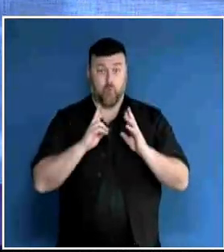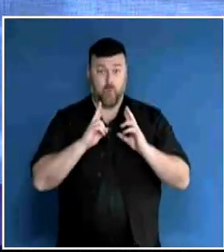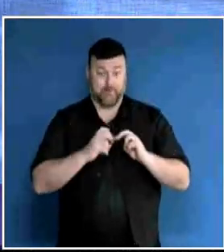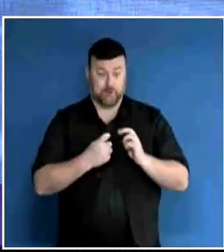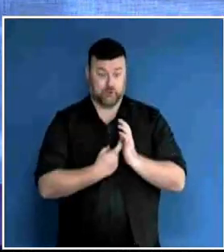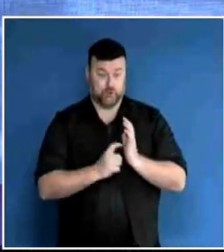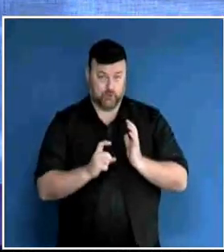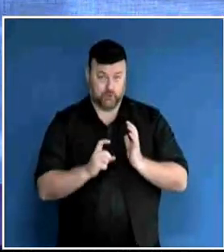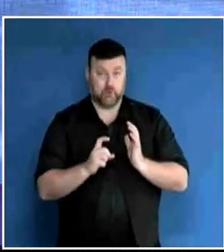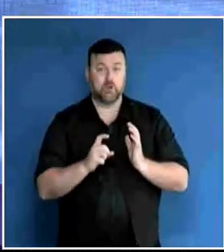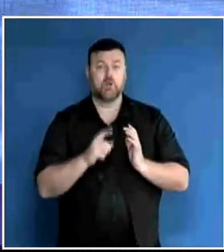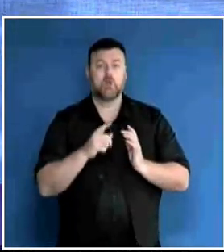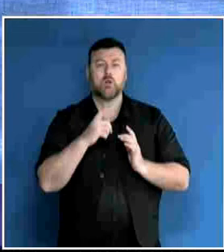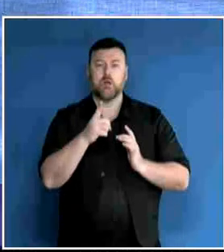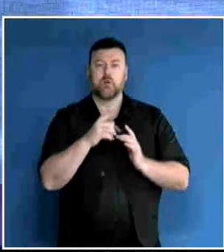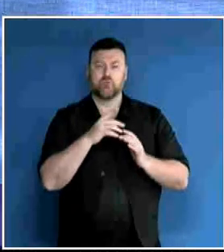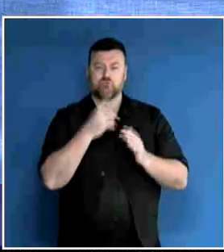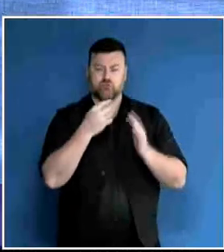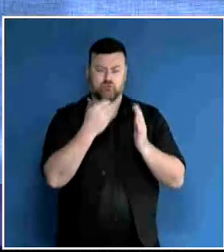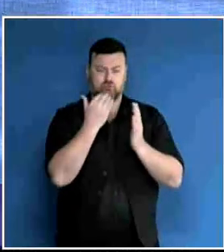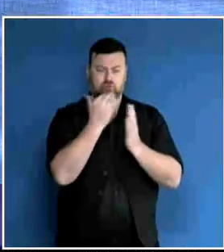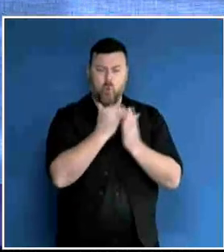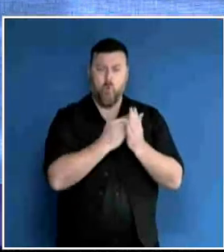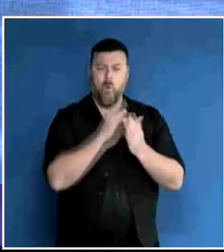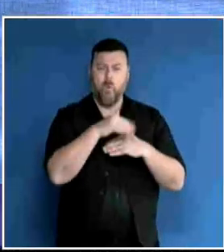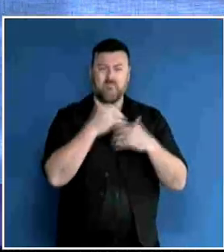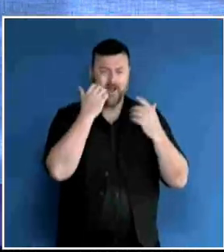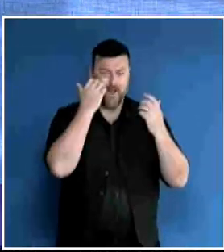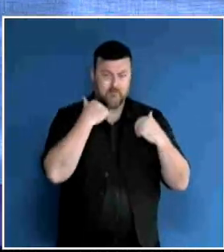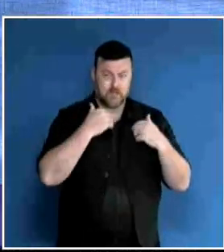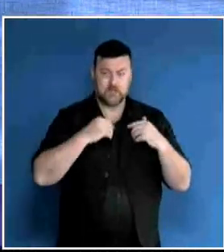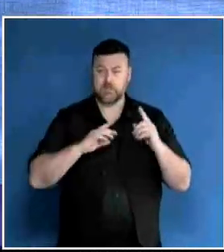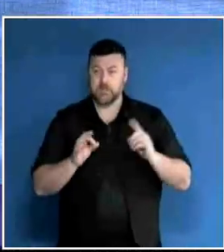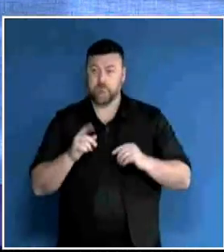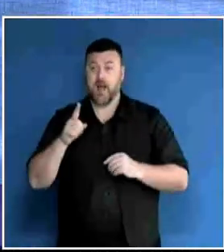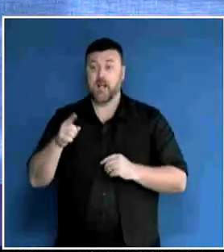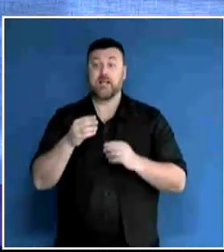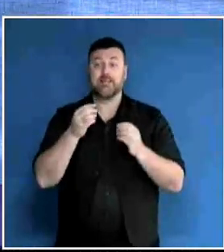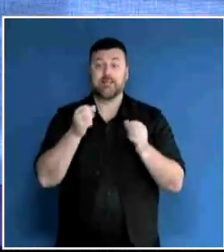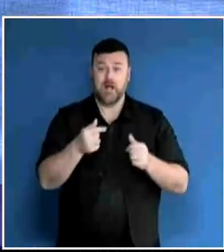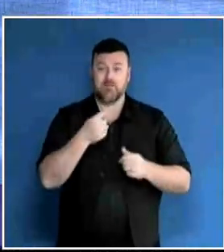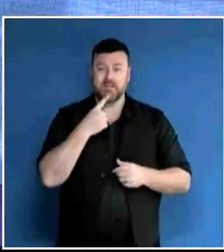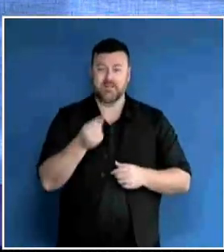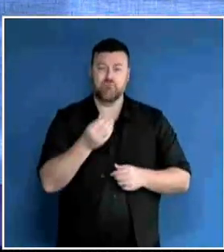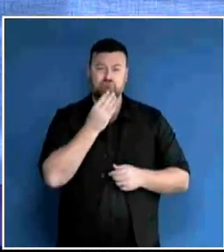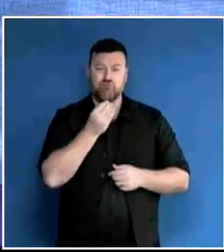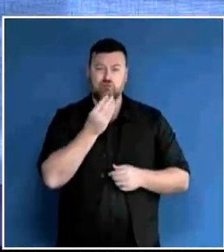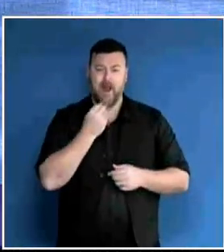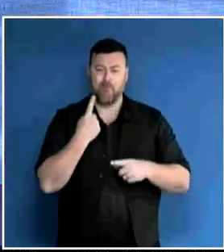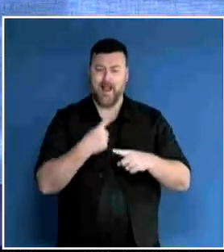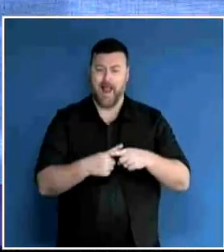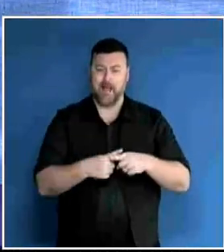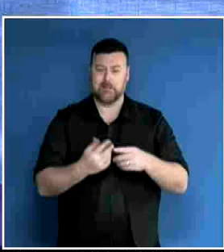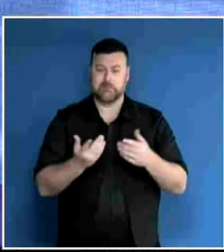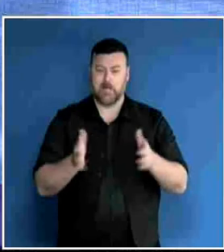Sometimes lawyers use a shorthand expression Browne v Dunn and we have assured the parties